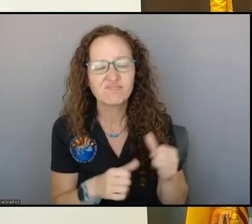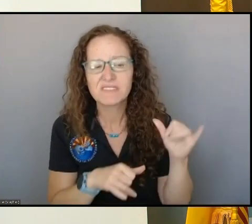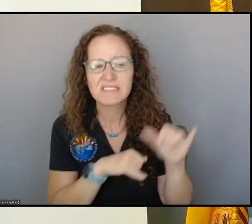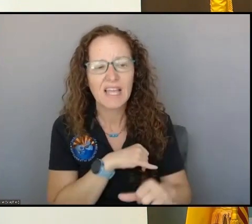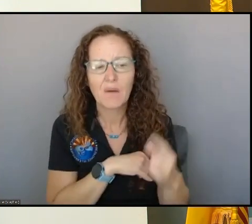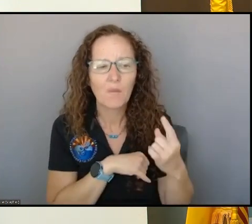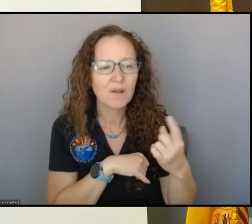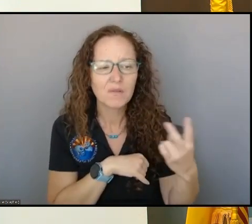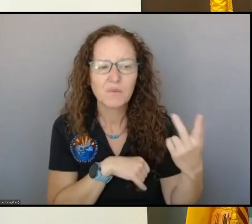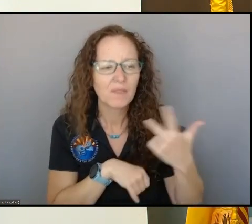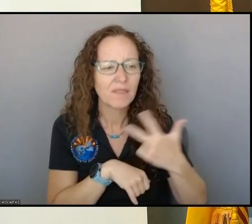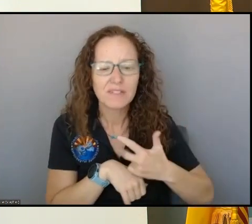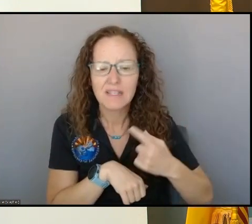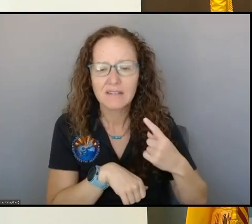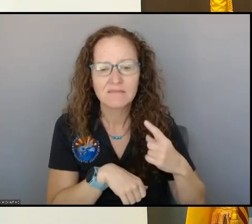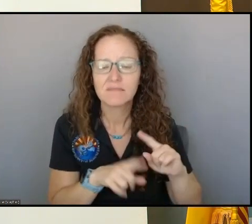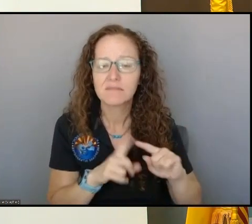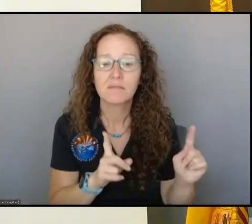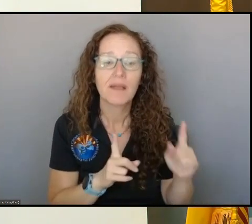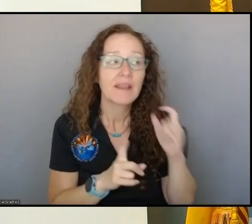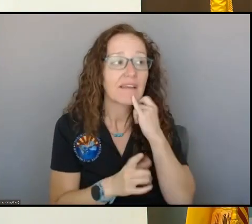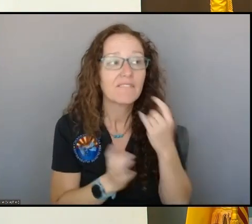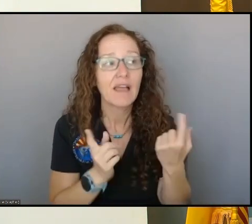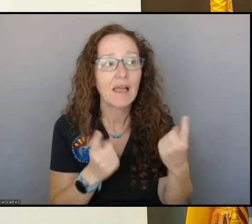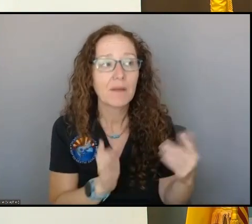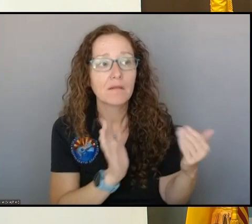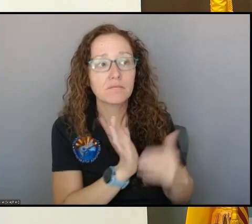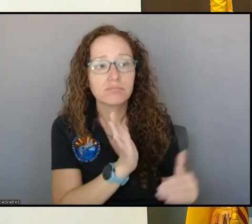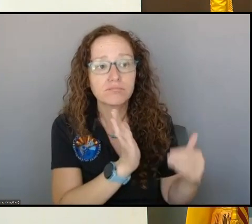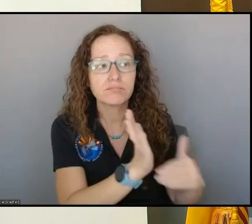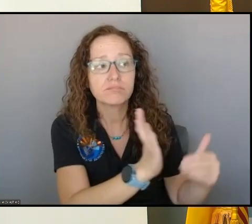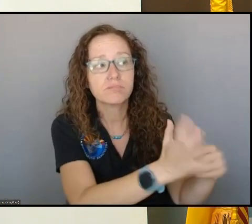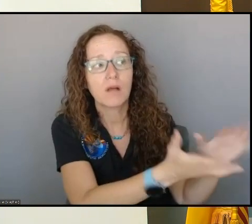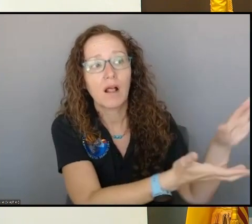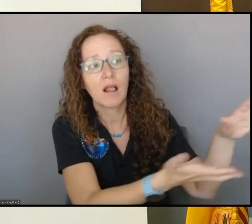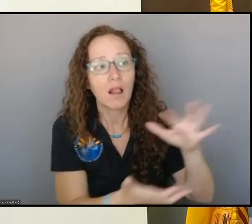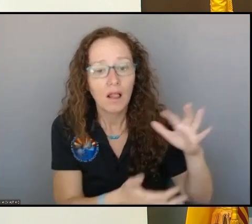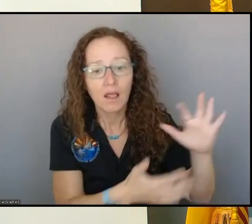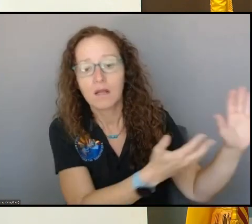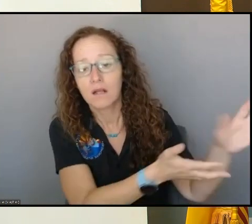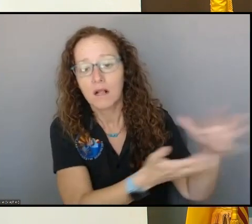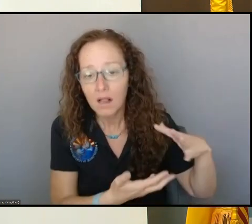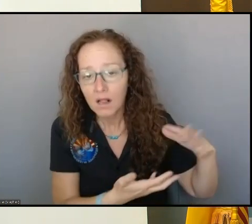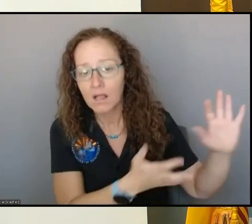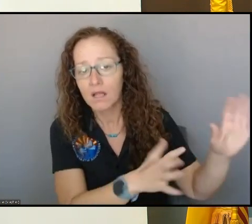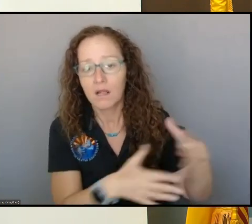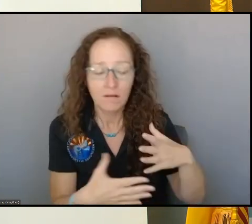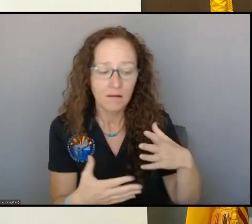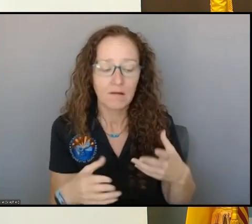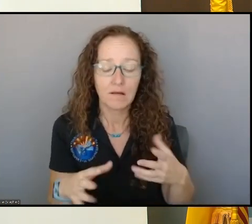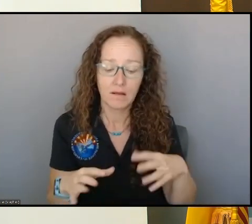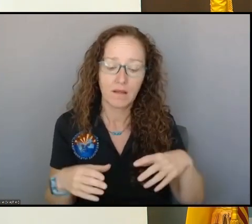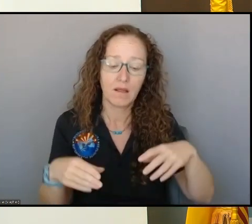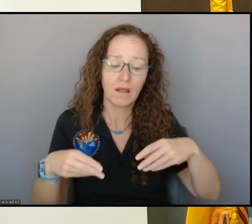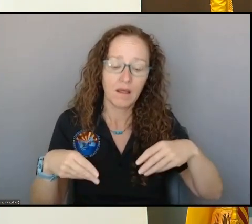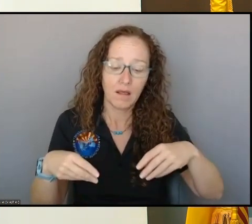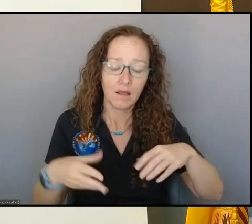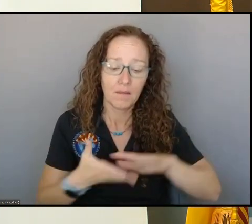over the course of a week or two, we get enough moisture in those fuels that they're not as burnable, and we're out of large